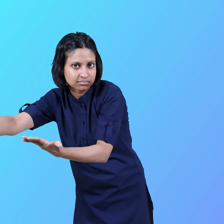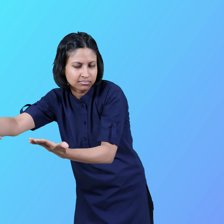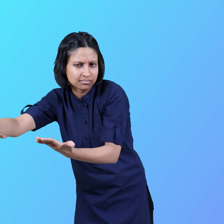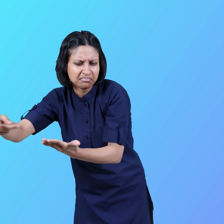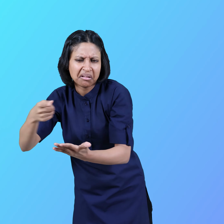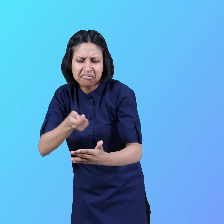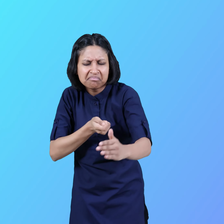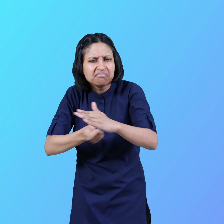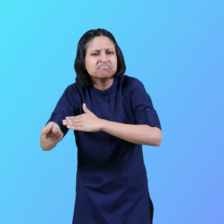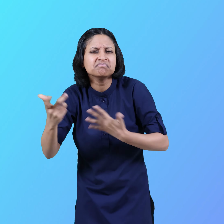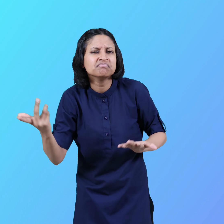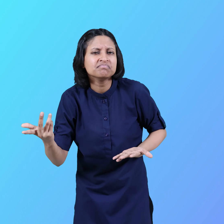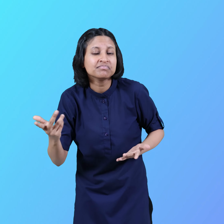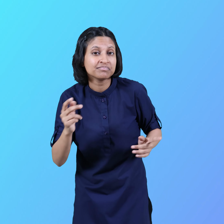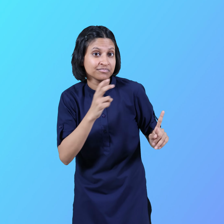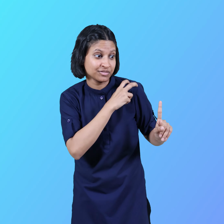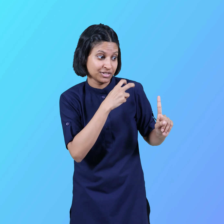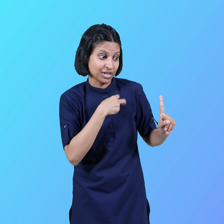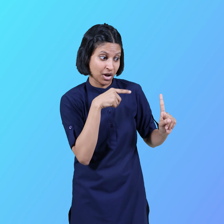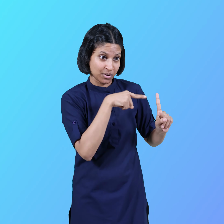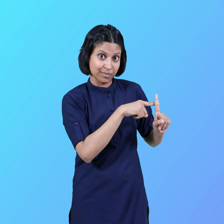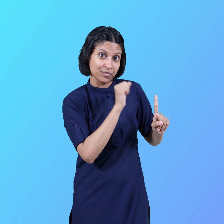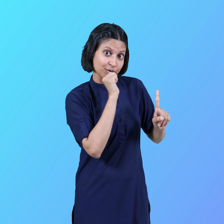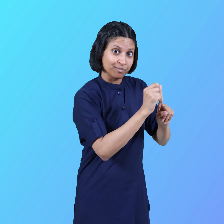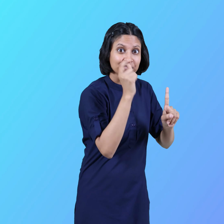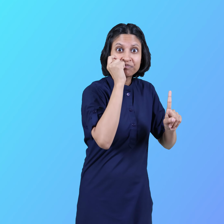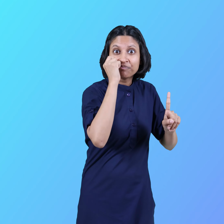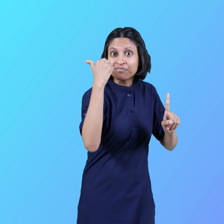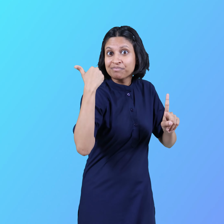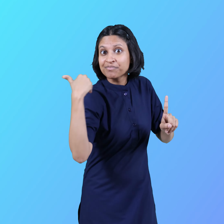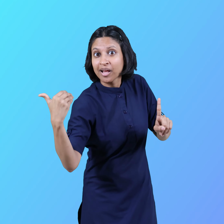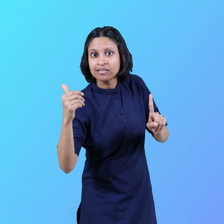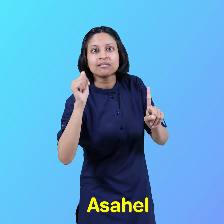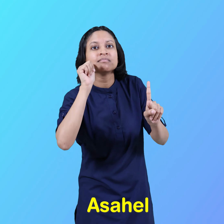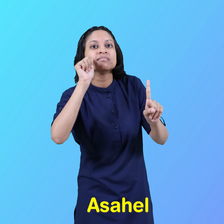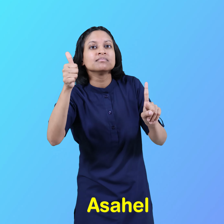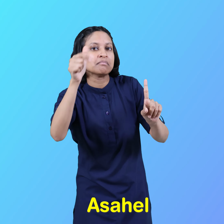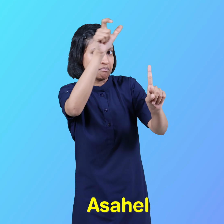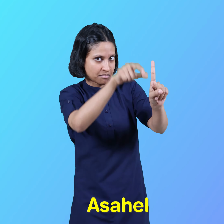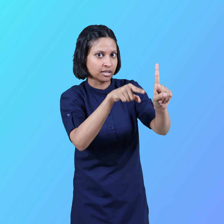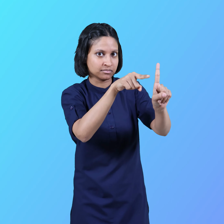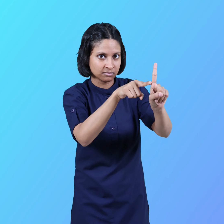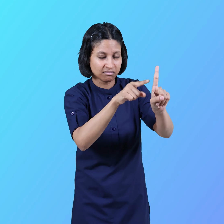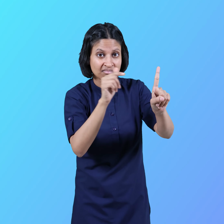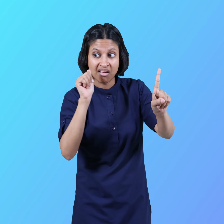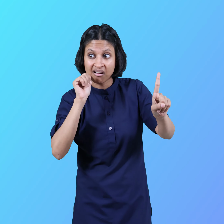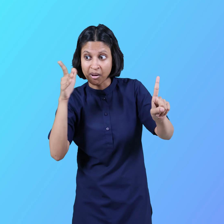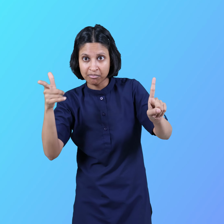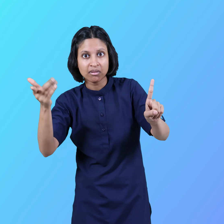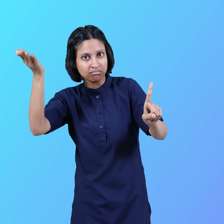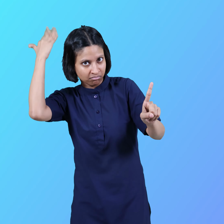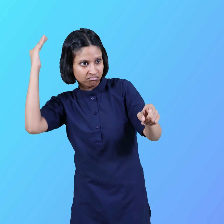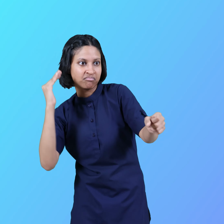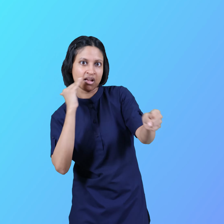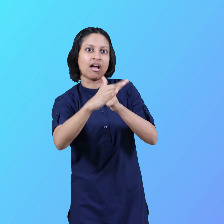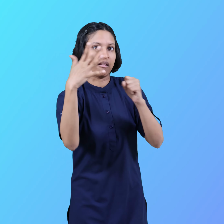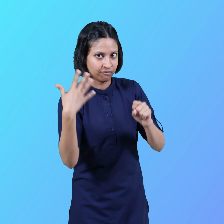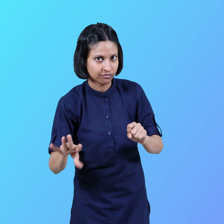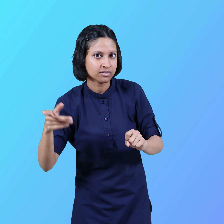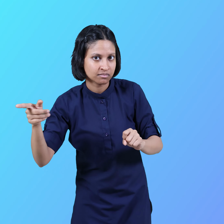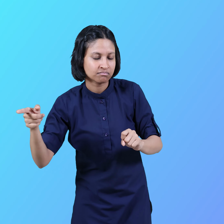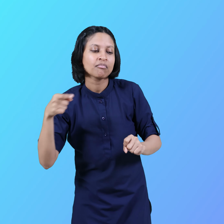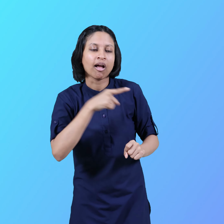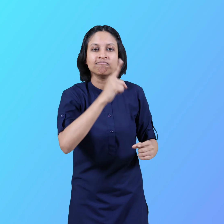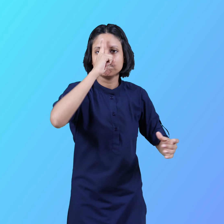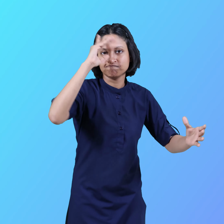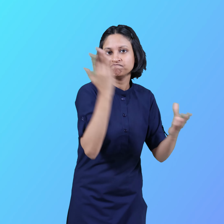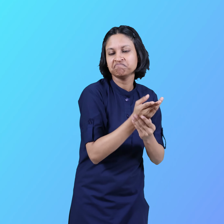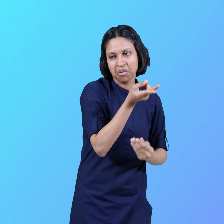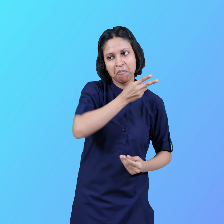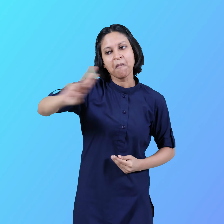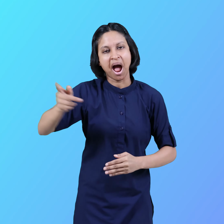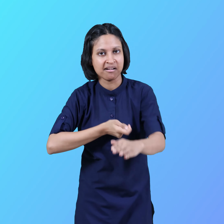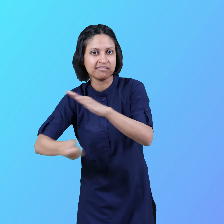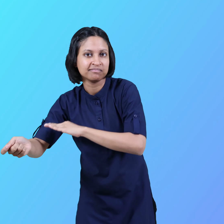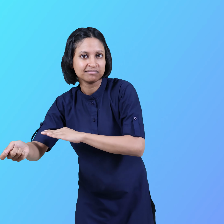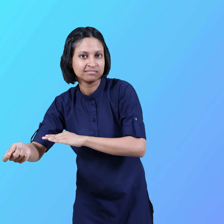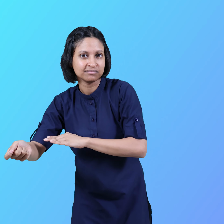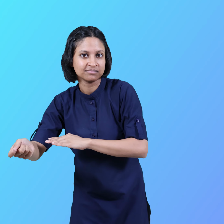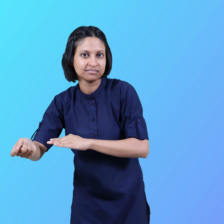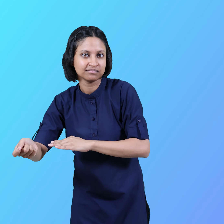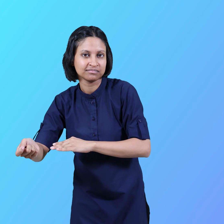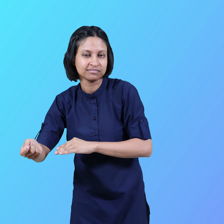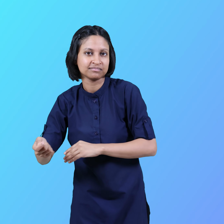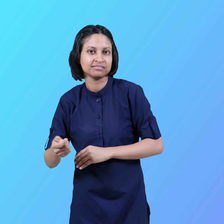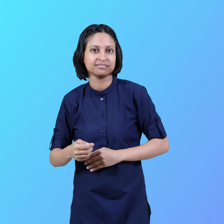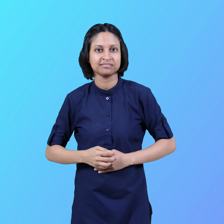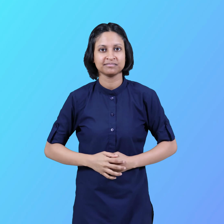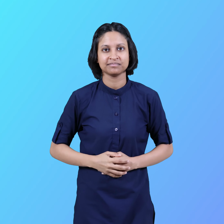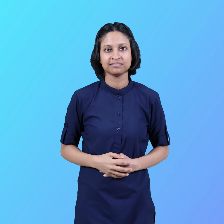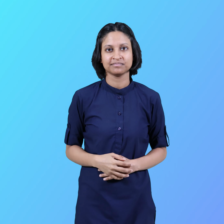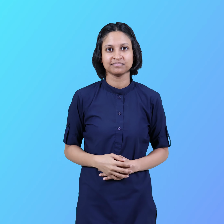So he got his revenge against Abner. Joab killed Abner because Abner had killed Joab’s brother Asahel.